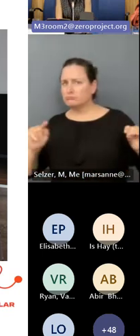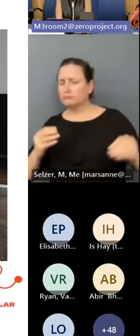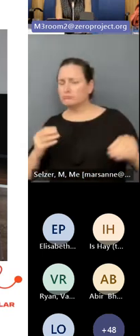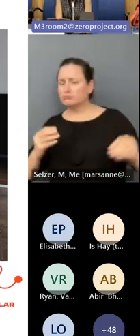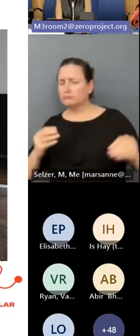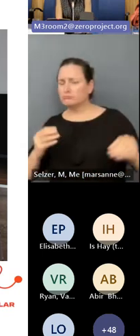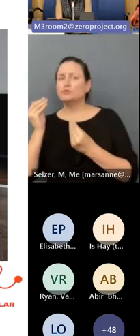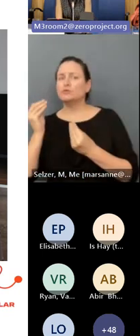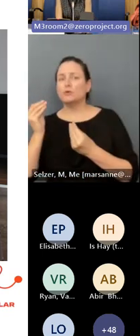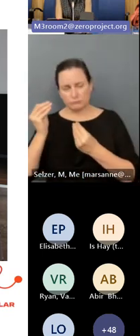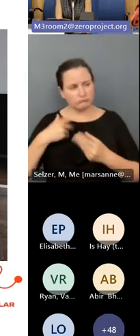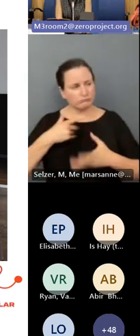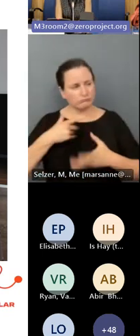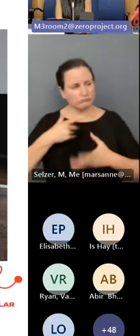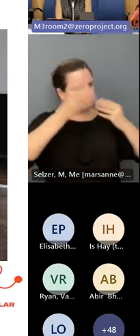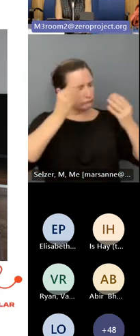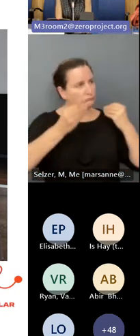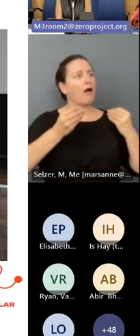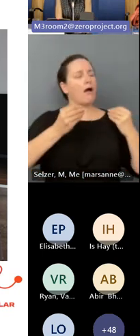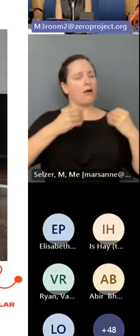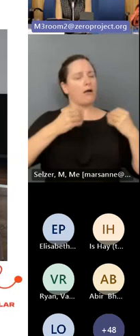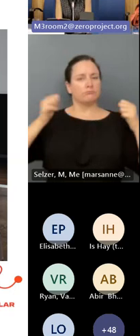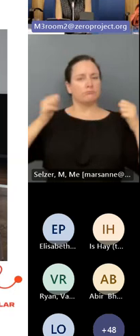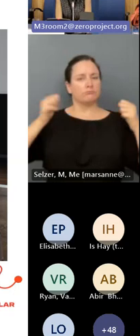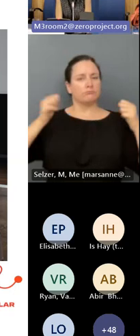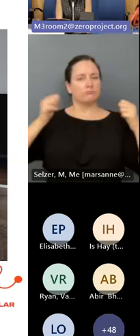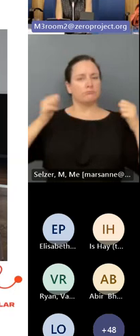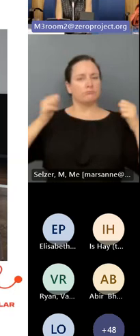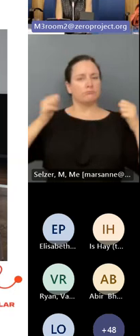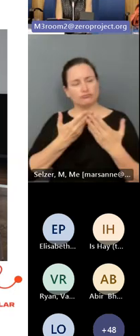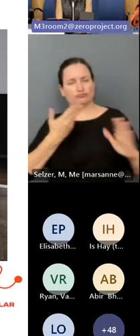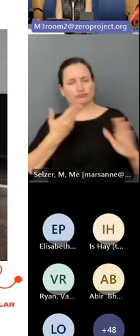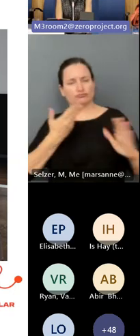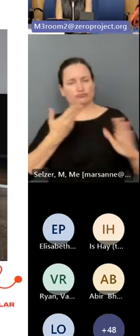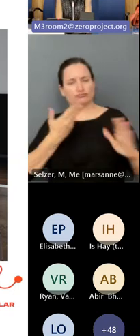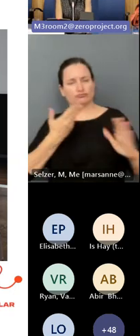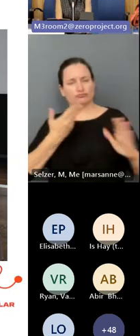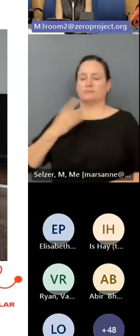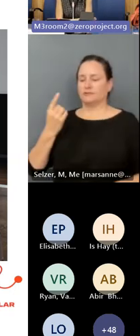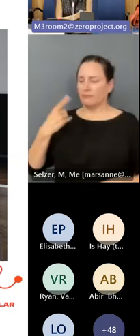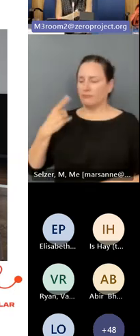independent. We currently have more than 400 graduates who are more self-confident than